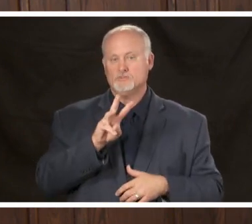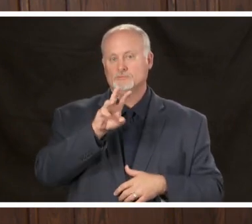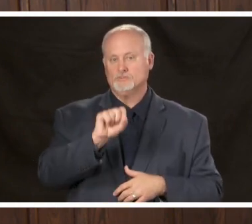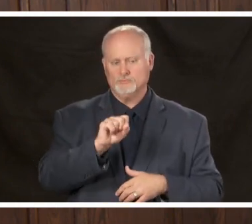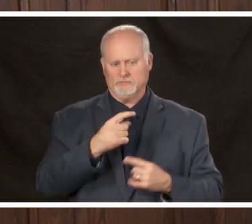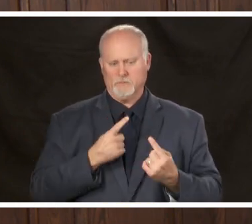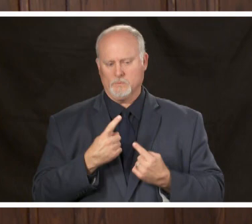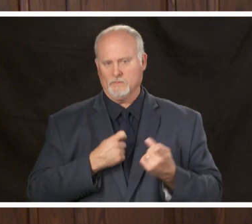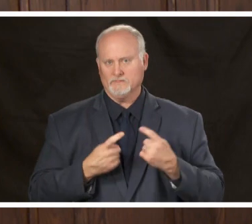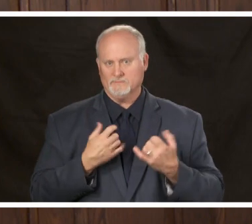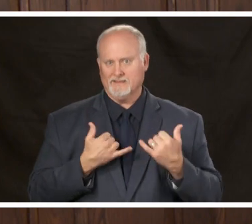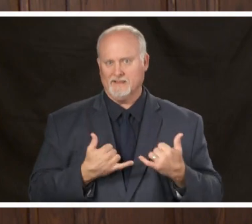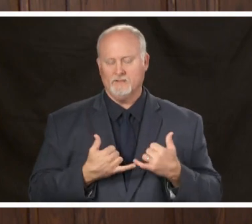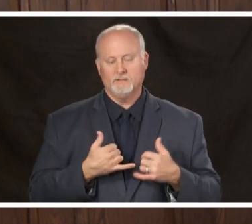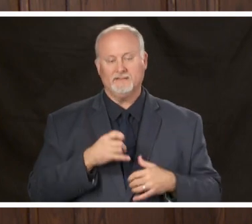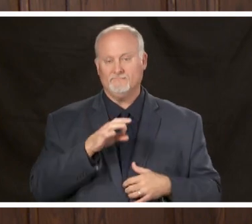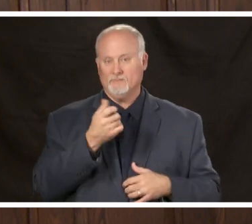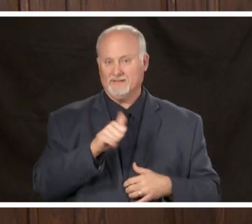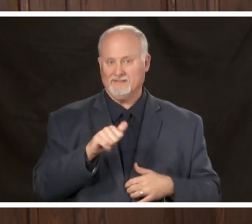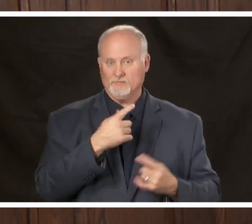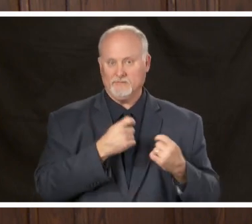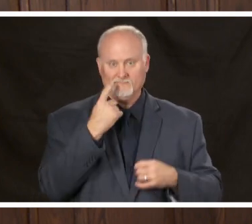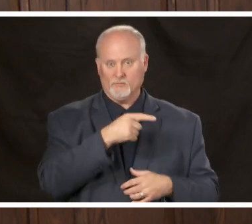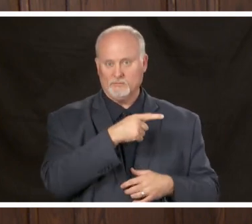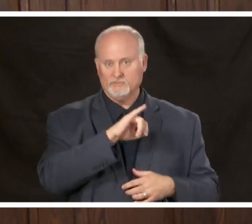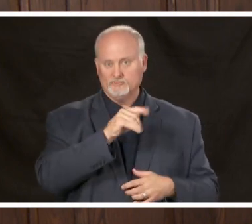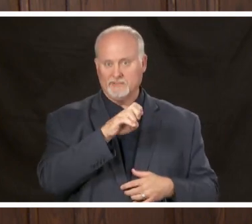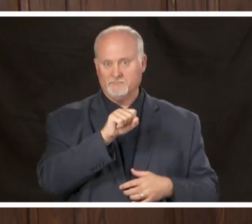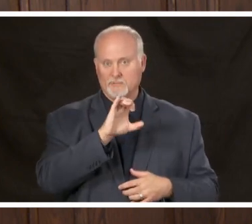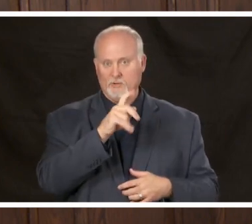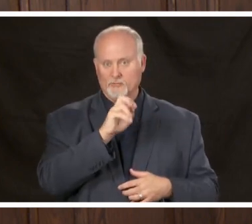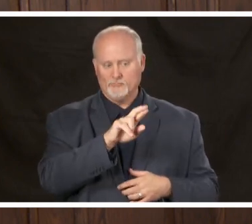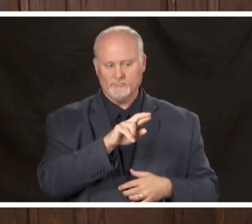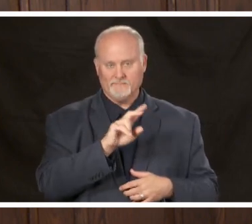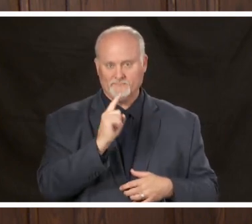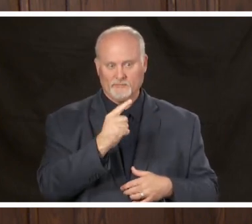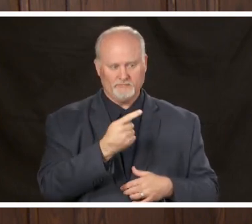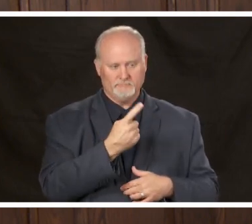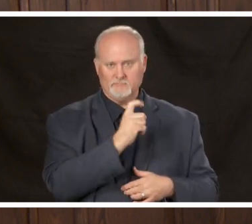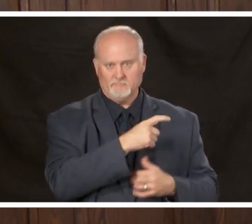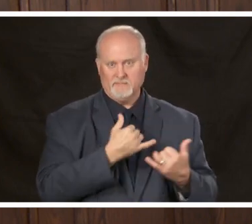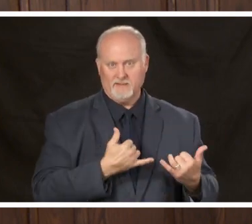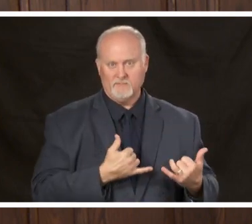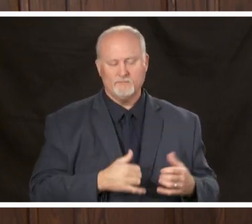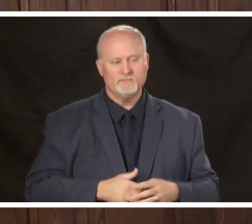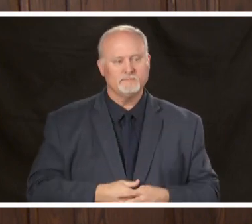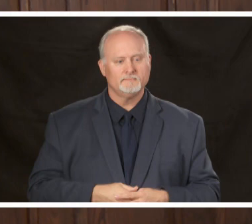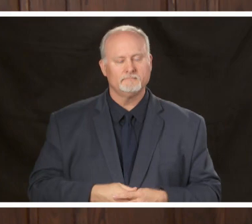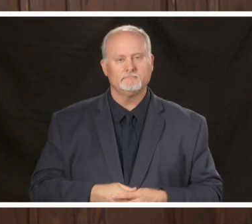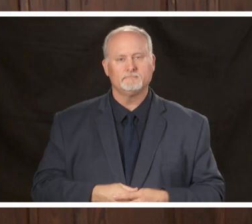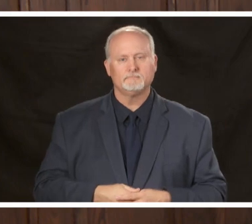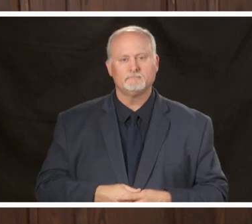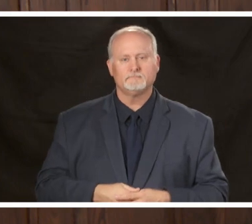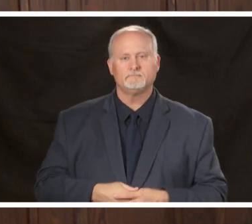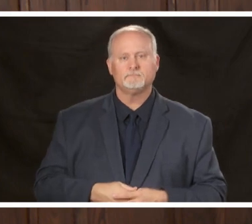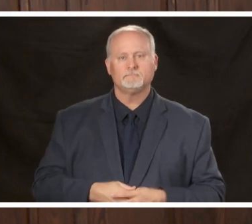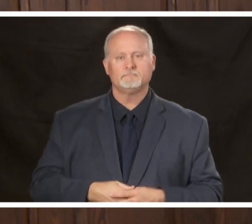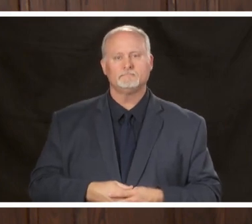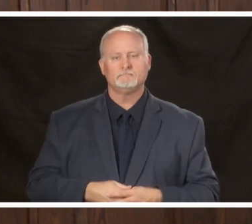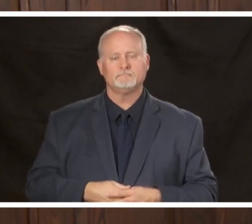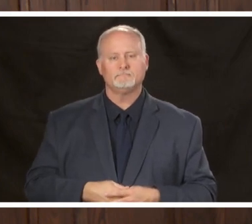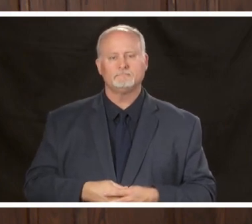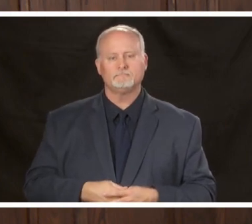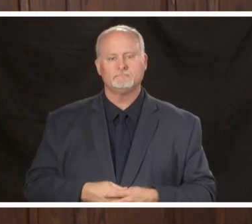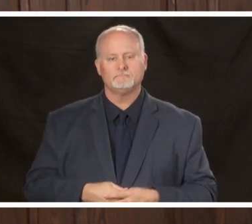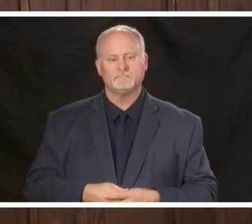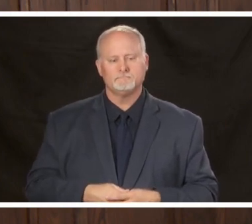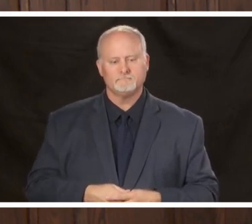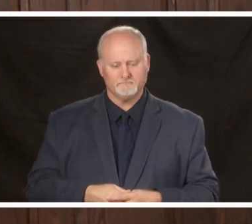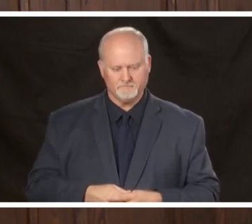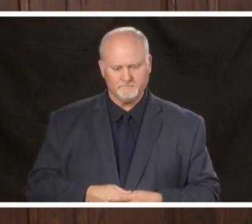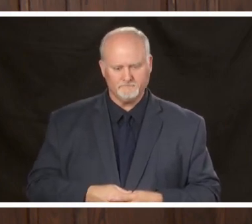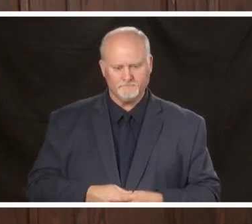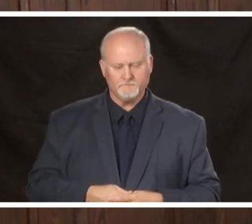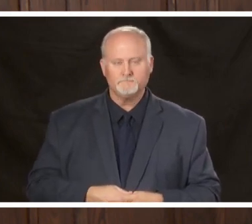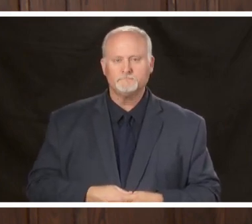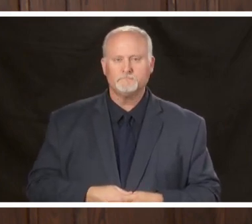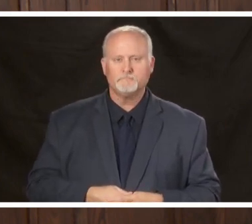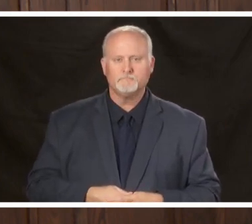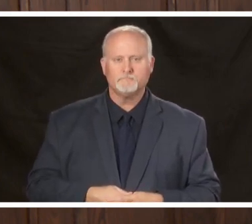questions if you have any questions for James Coker please ask them now if you